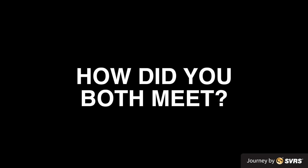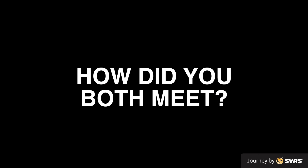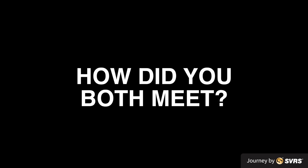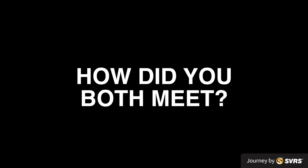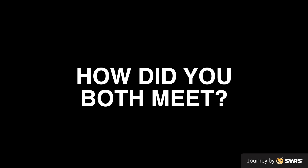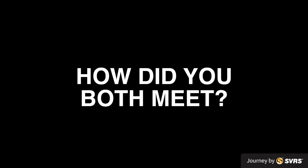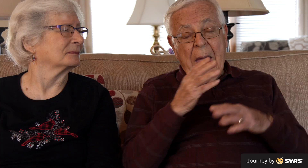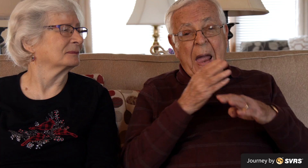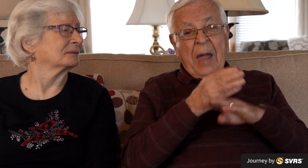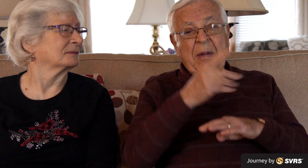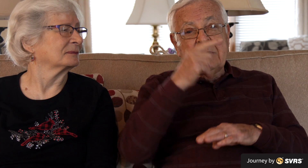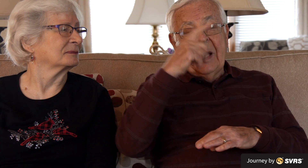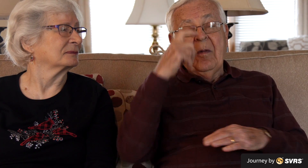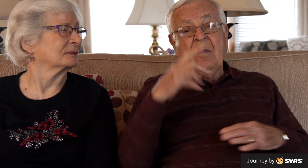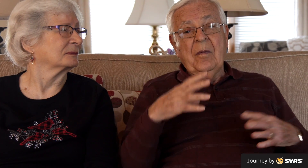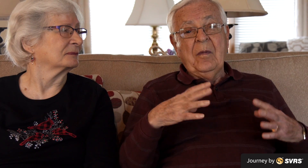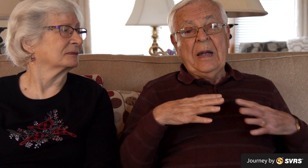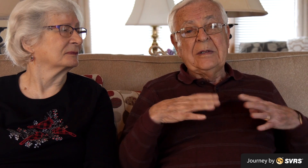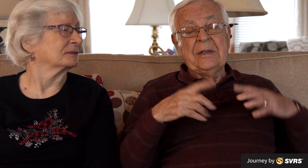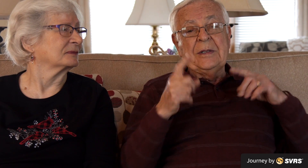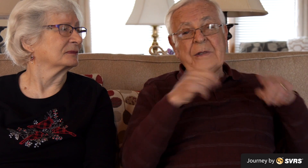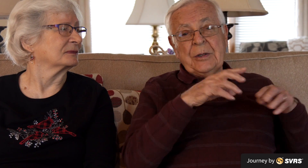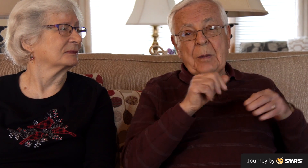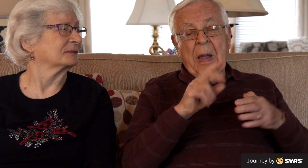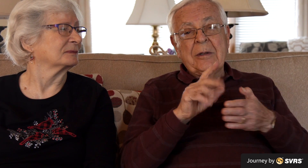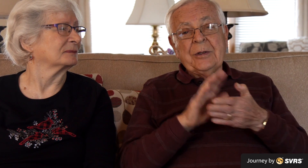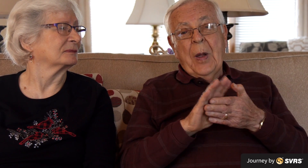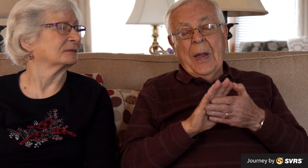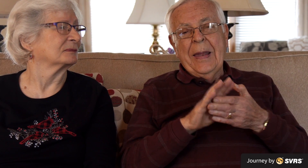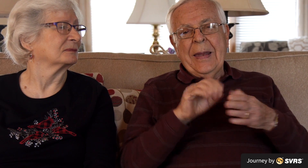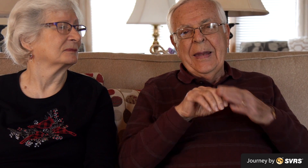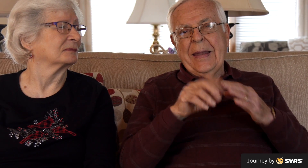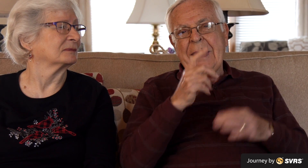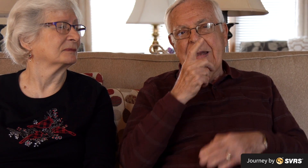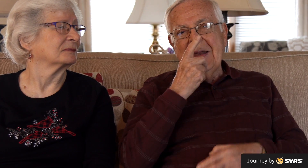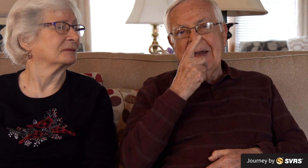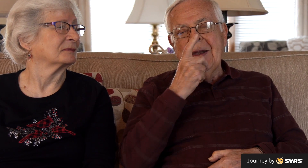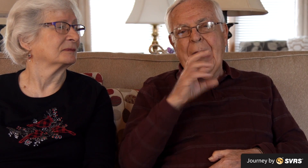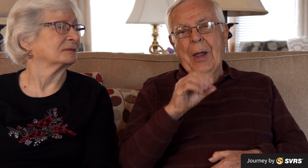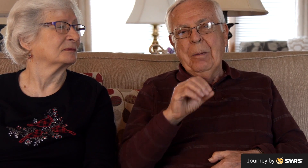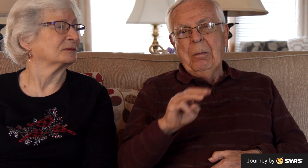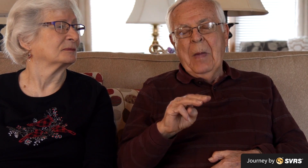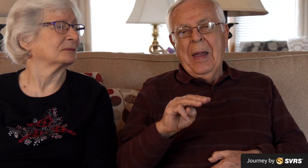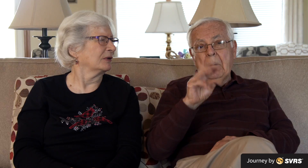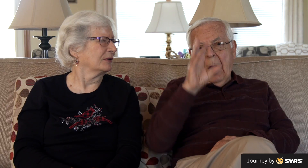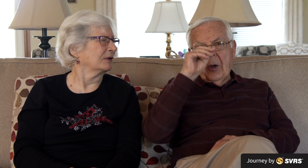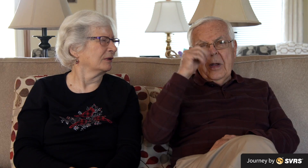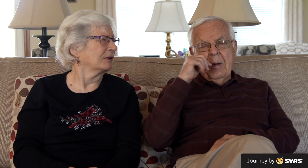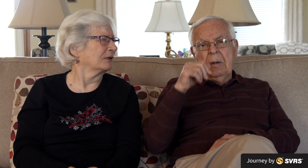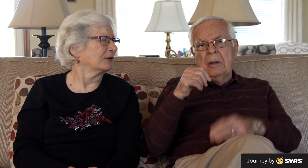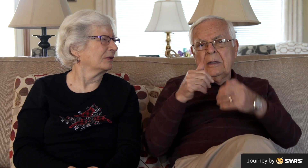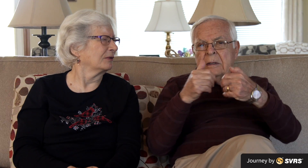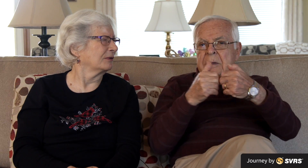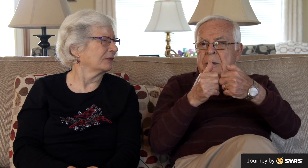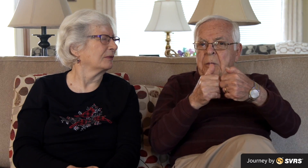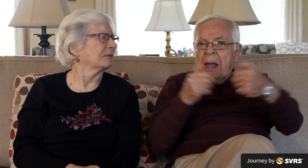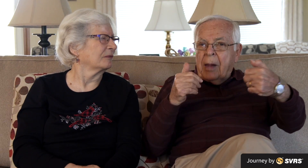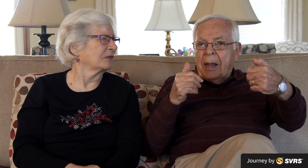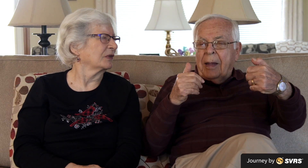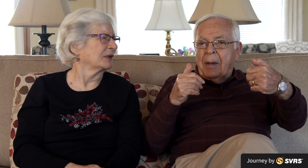After summer school, we were back at school in the dining room. boys and girls were separated at that time.